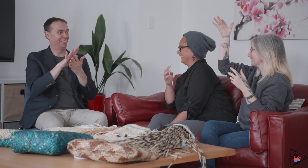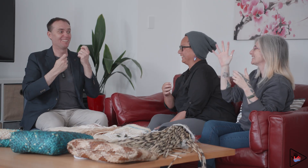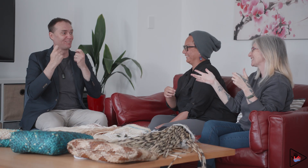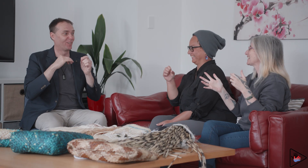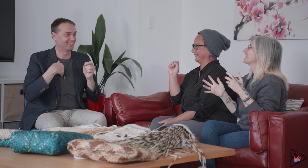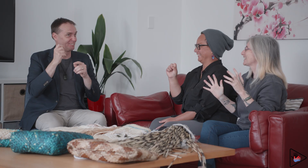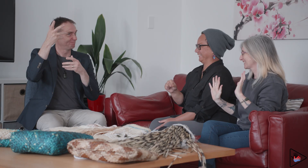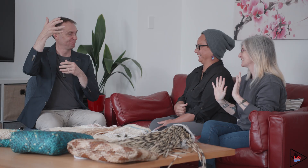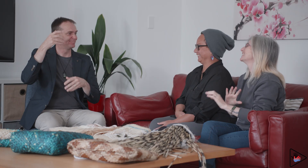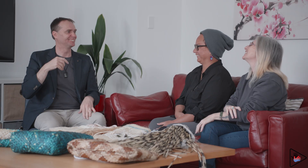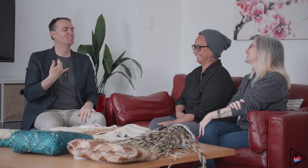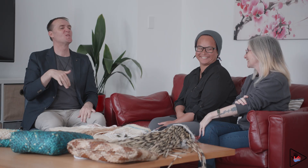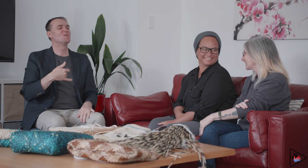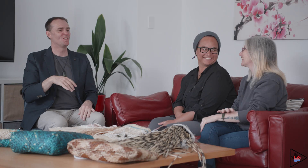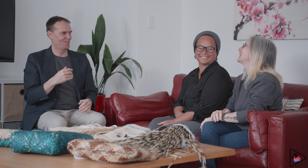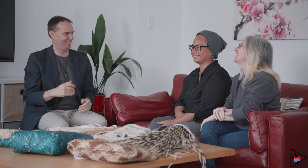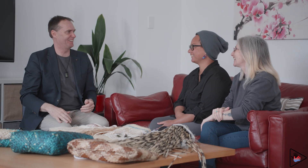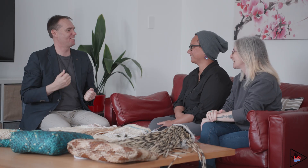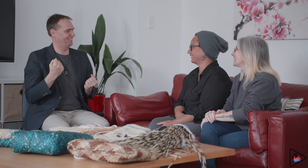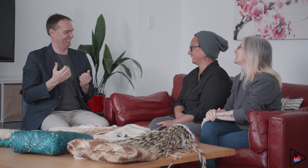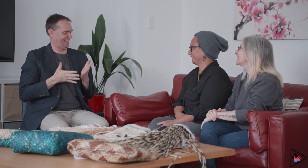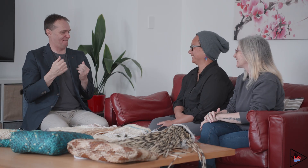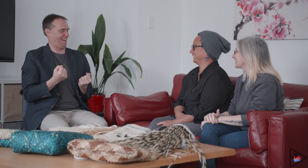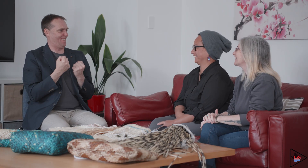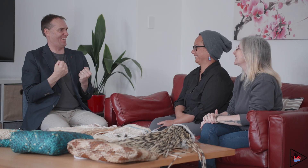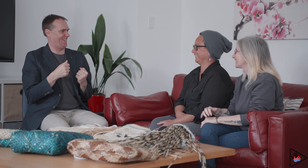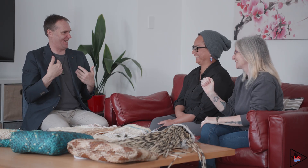never thought about that. You could sign over the top, understand looking at the hand shapes.